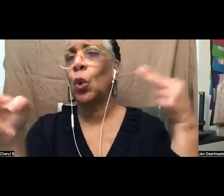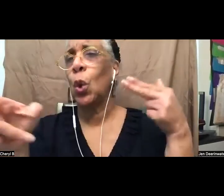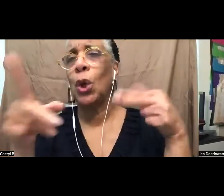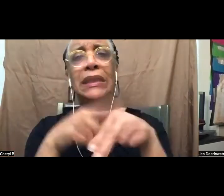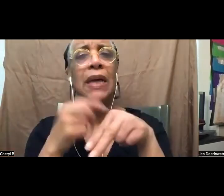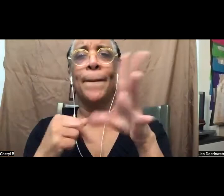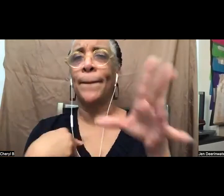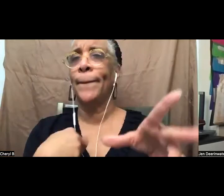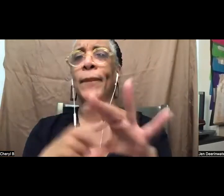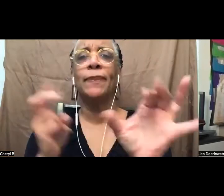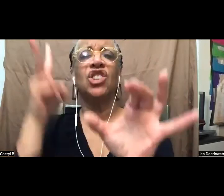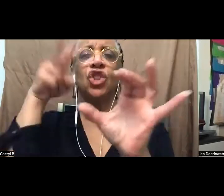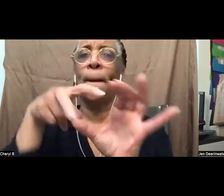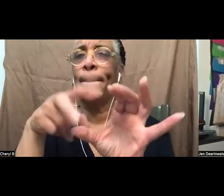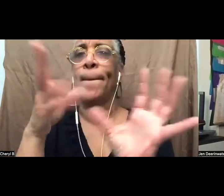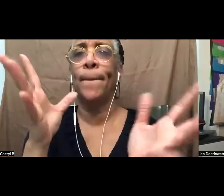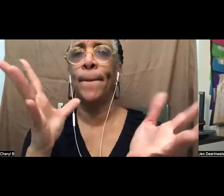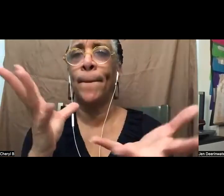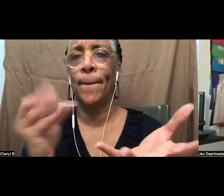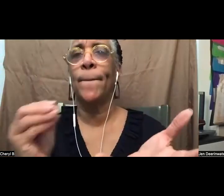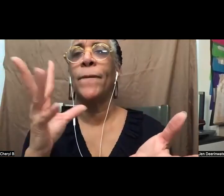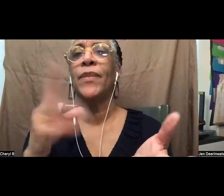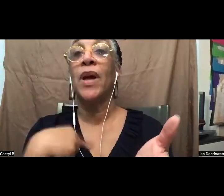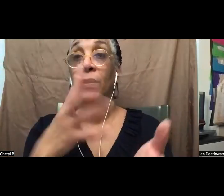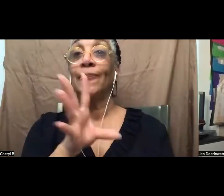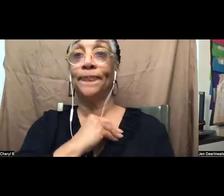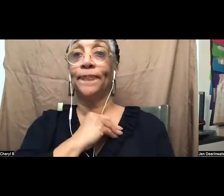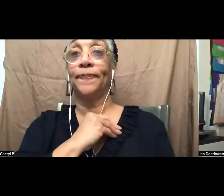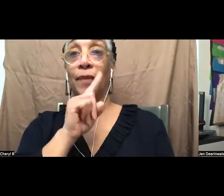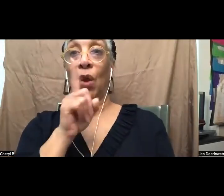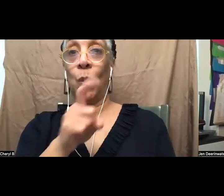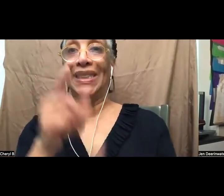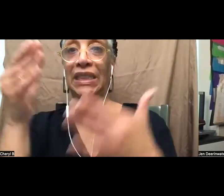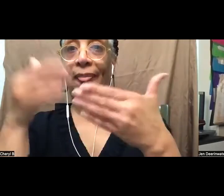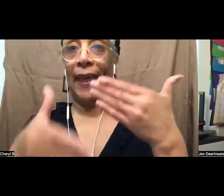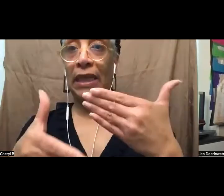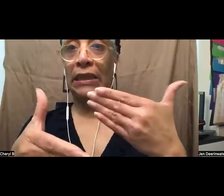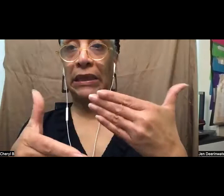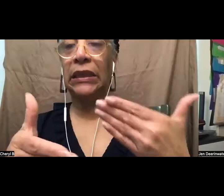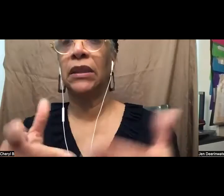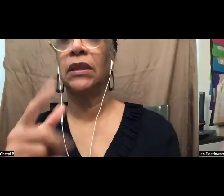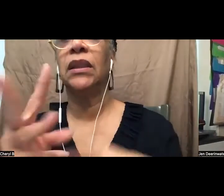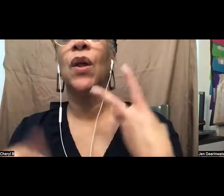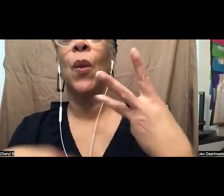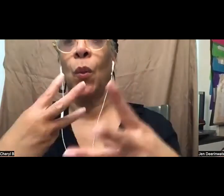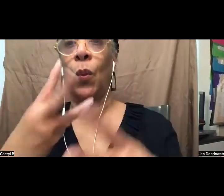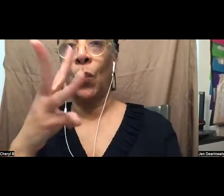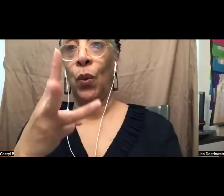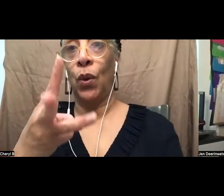I will take questions at the end. The World Health Organization estimates that